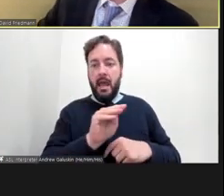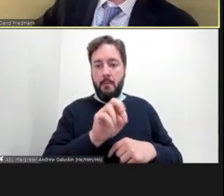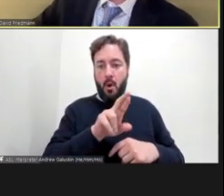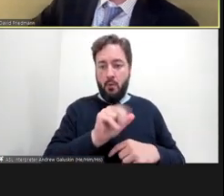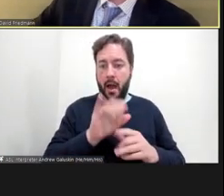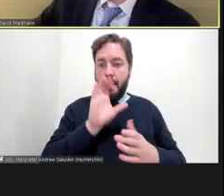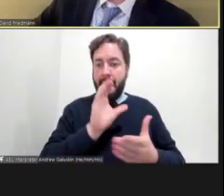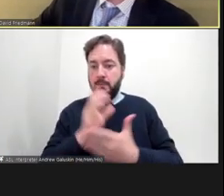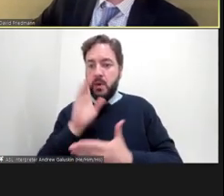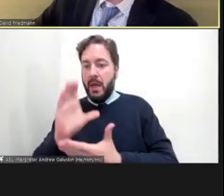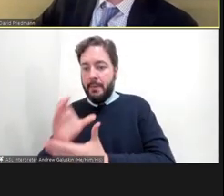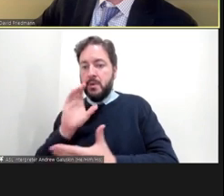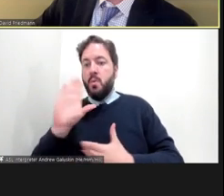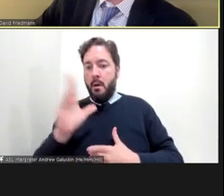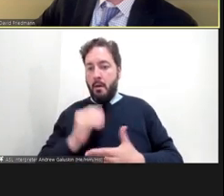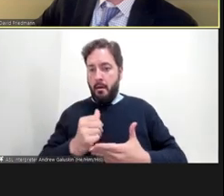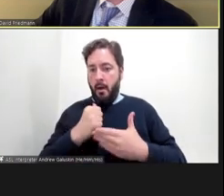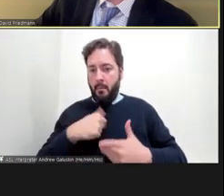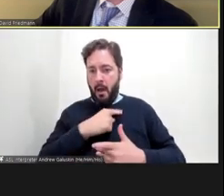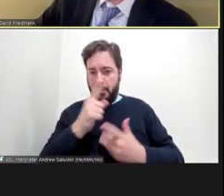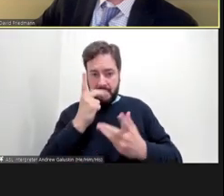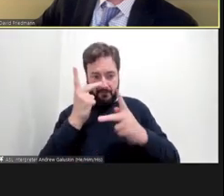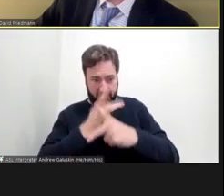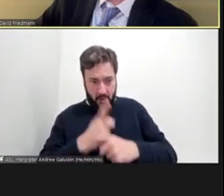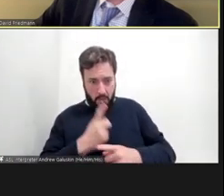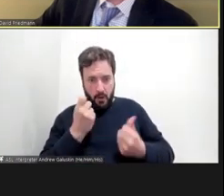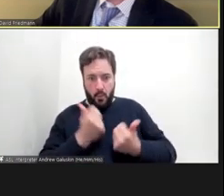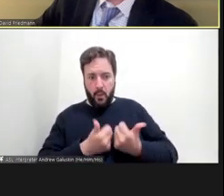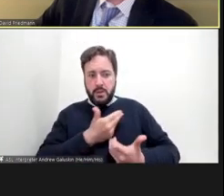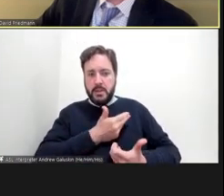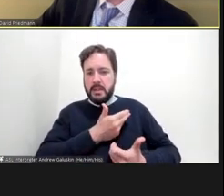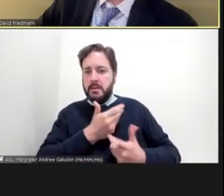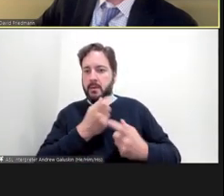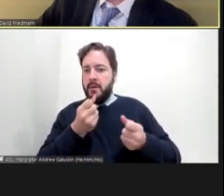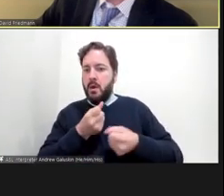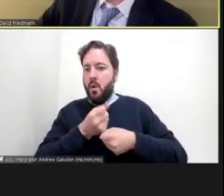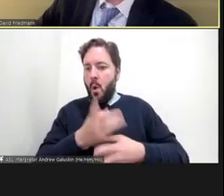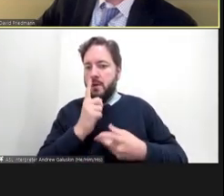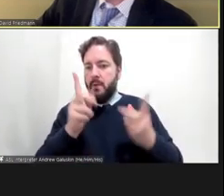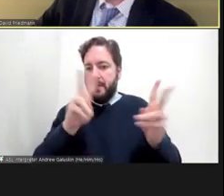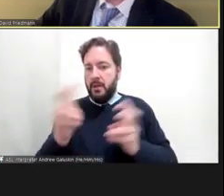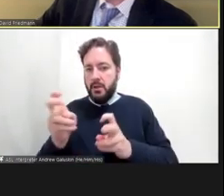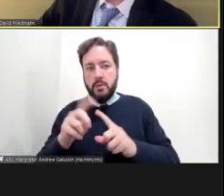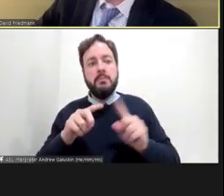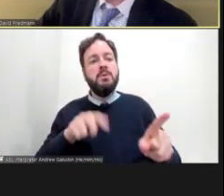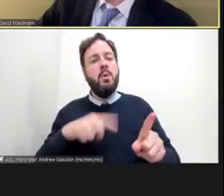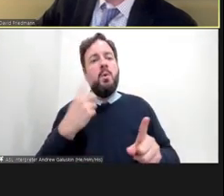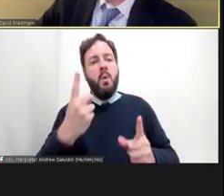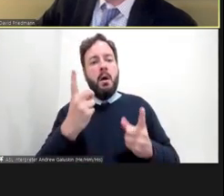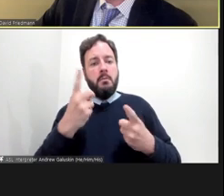also identify other abnormalities of the inner ear. And so one common one, relatively common,